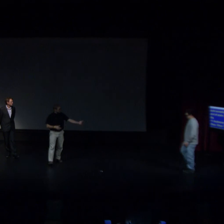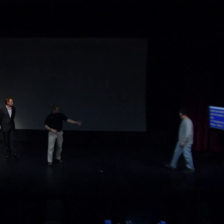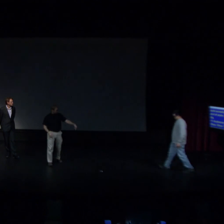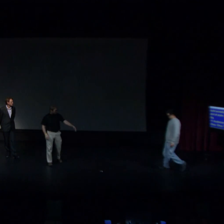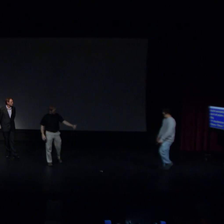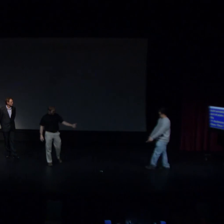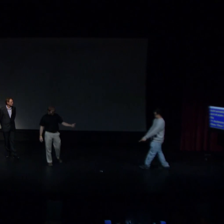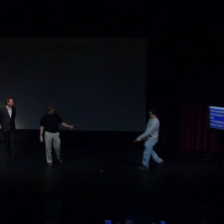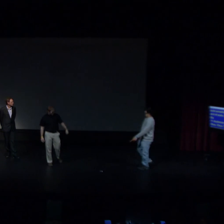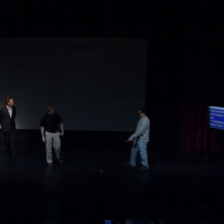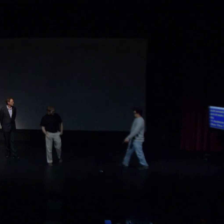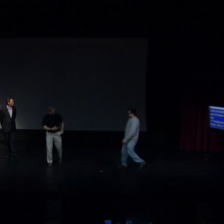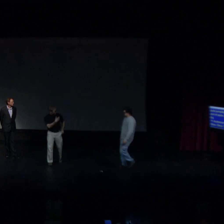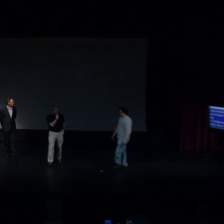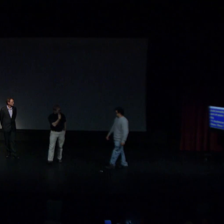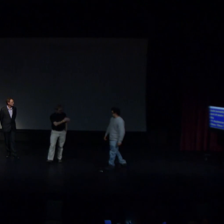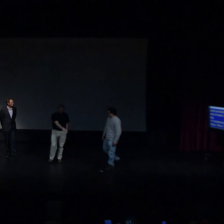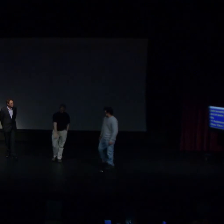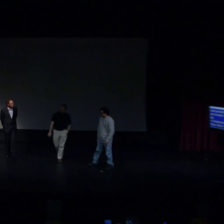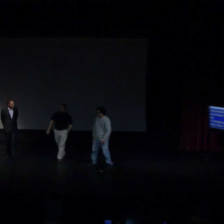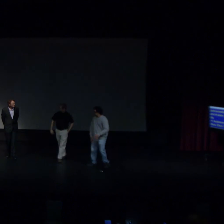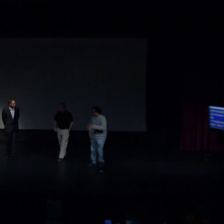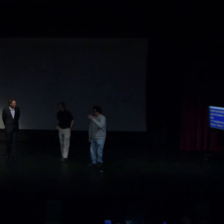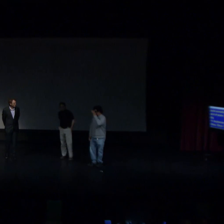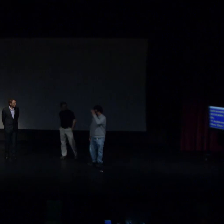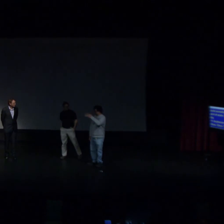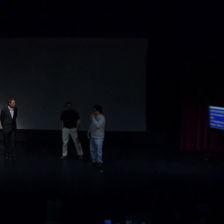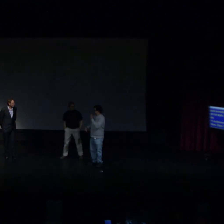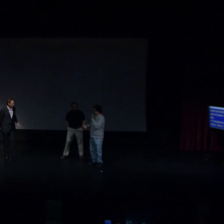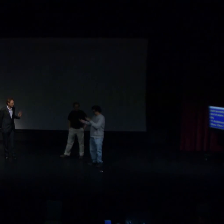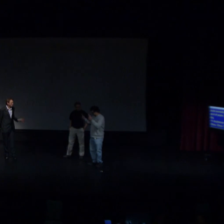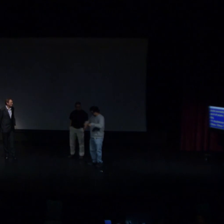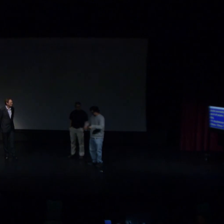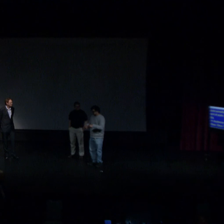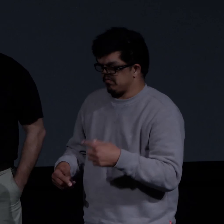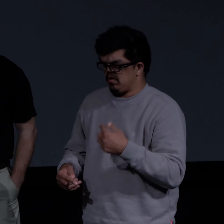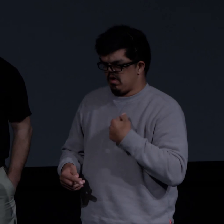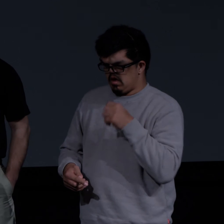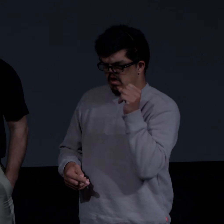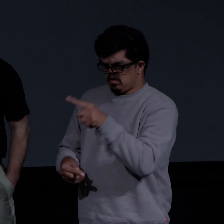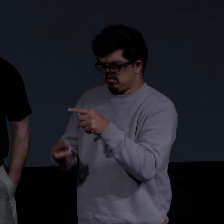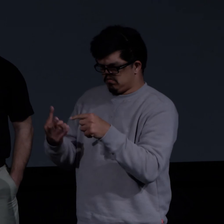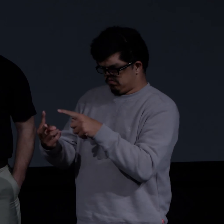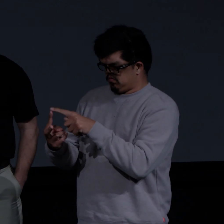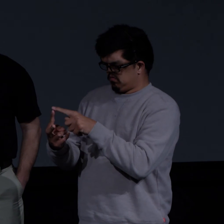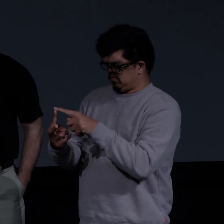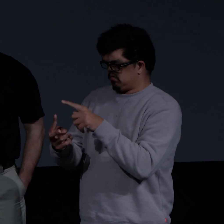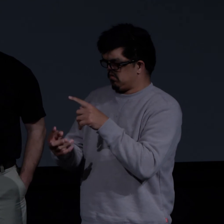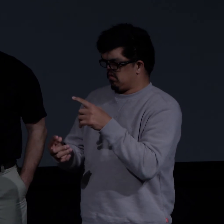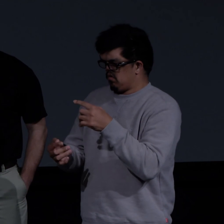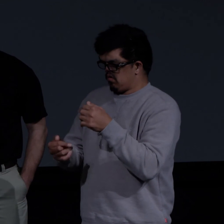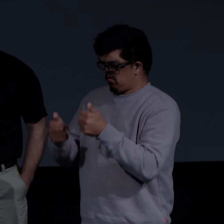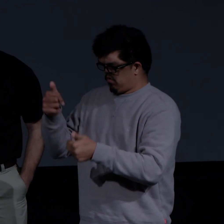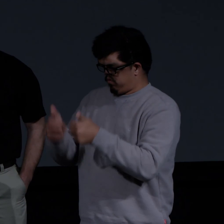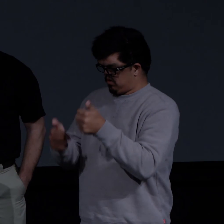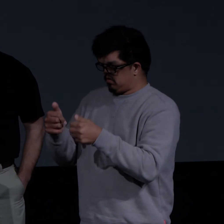Okay, thank you. Hello thank you for coming.